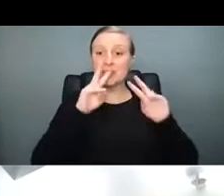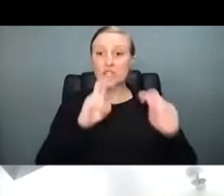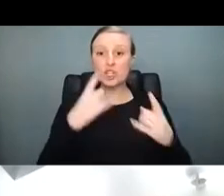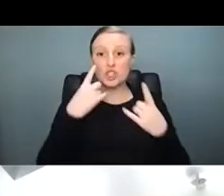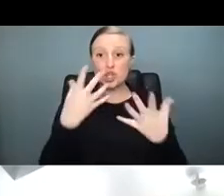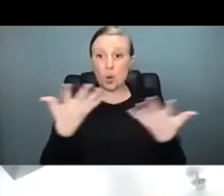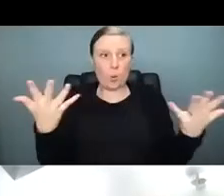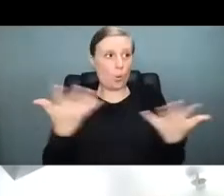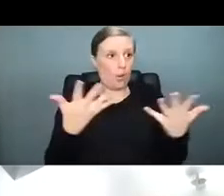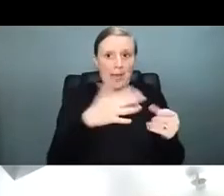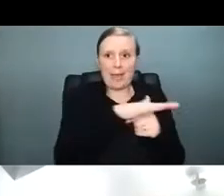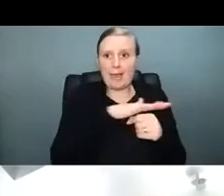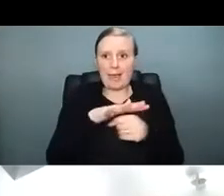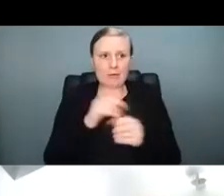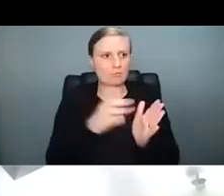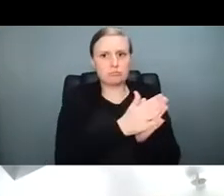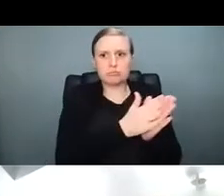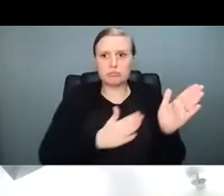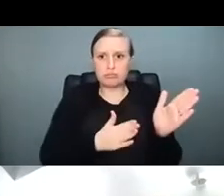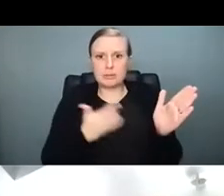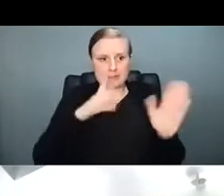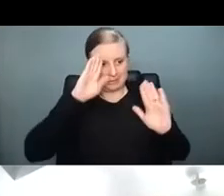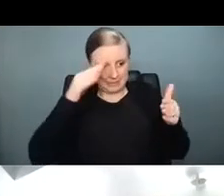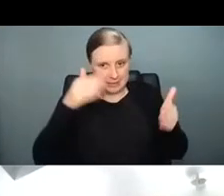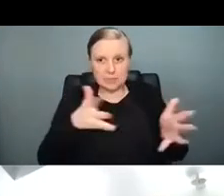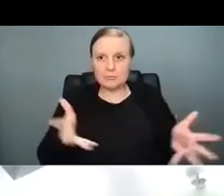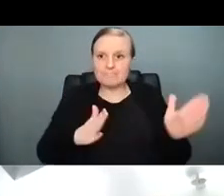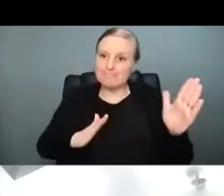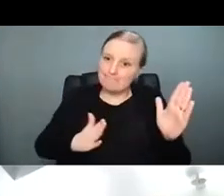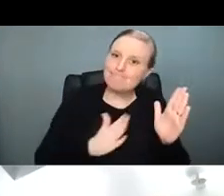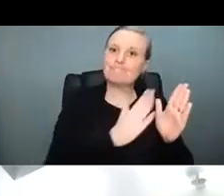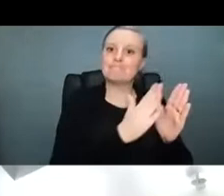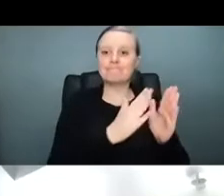to close the digital divide. We at Telstra use the Index to guide how we develop and